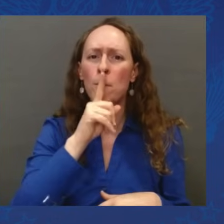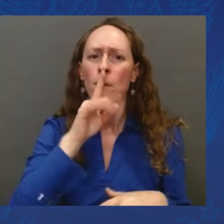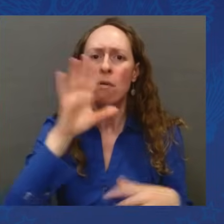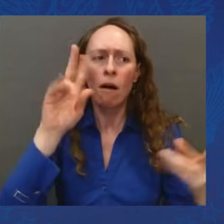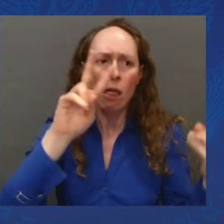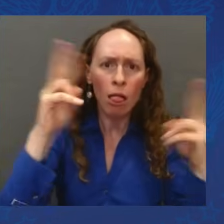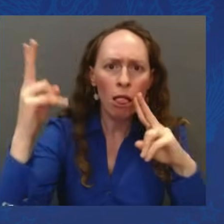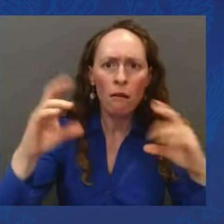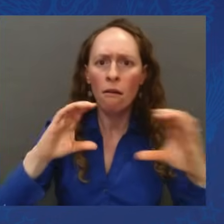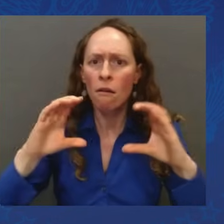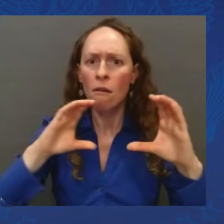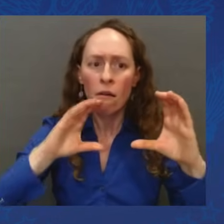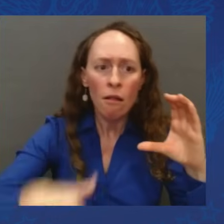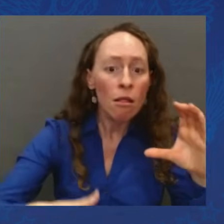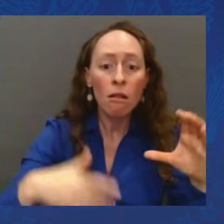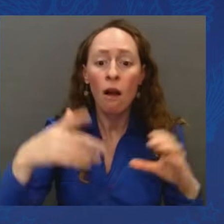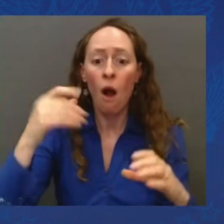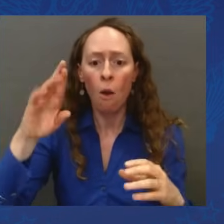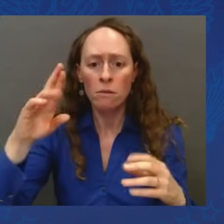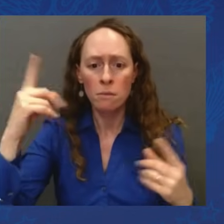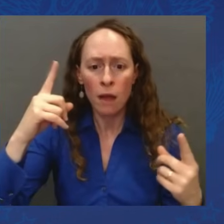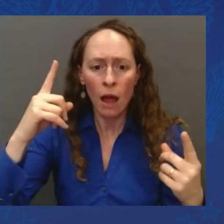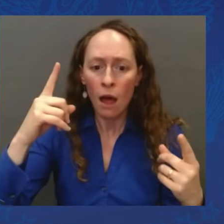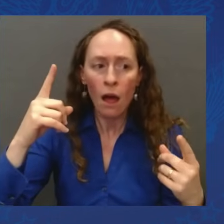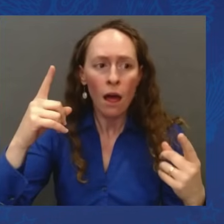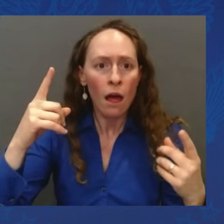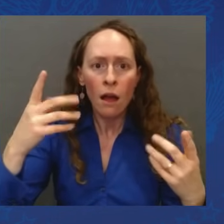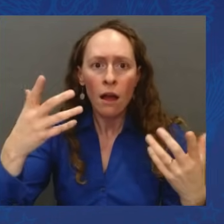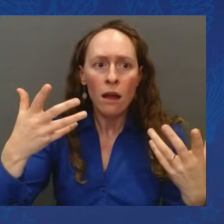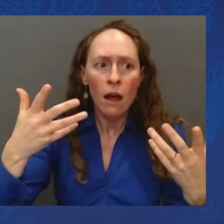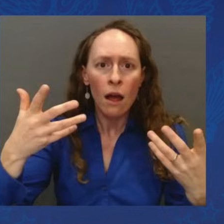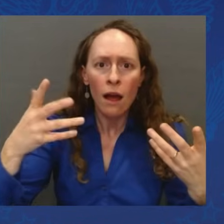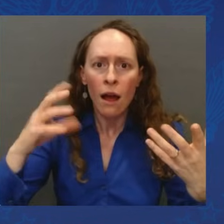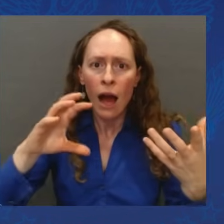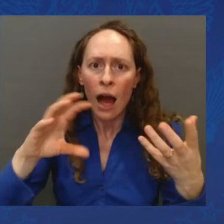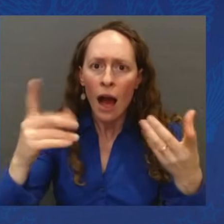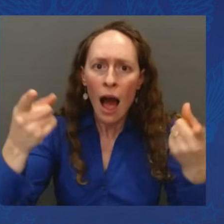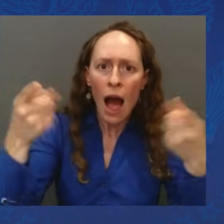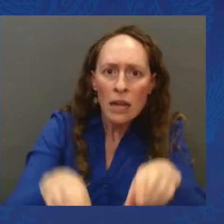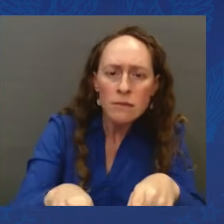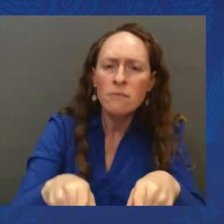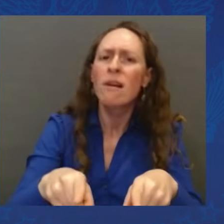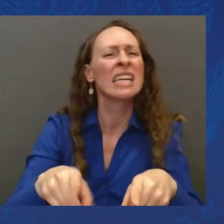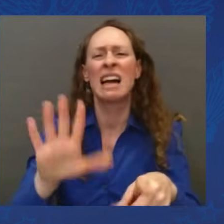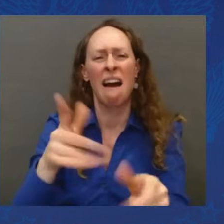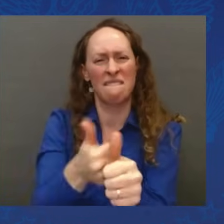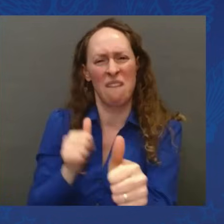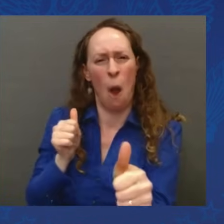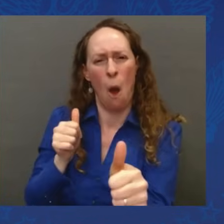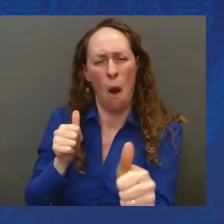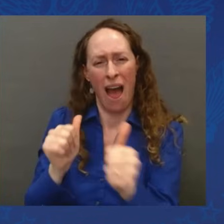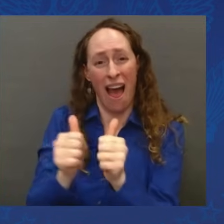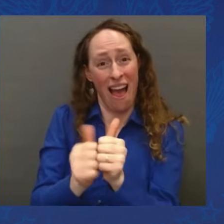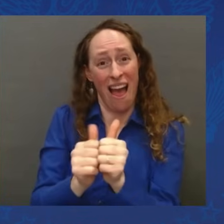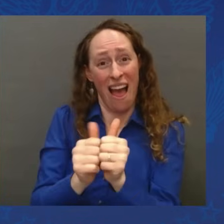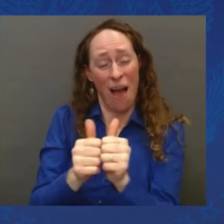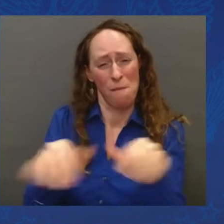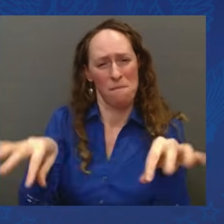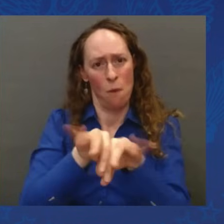direct communications on a direct basis. Vital miscalculations on either side can -- are --